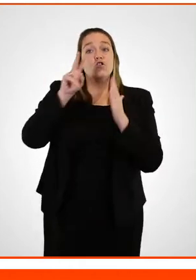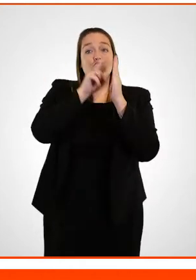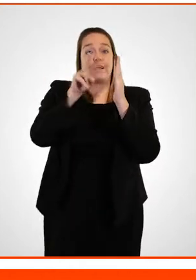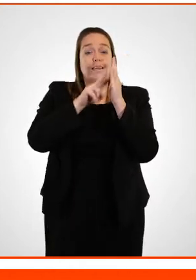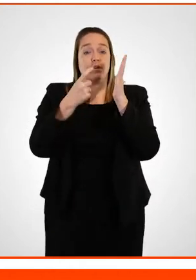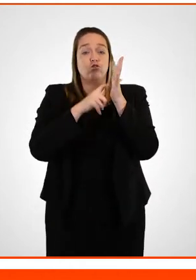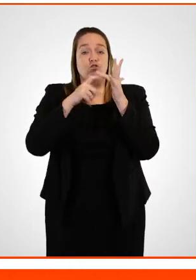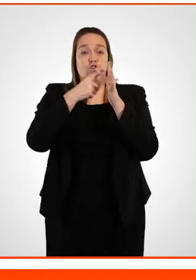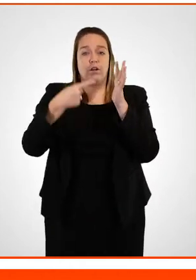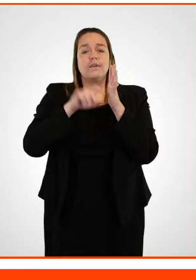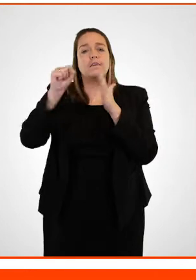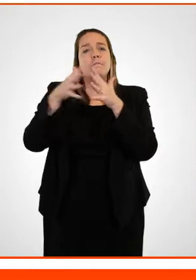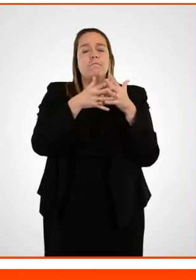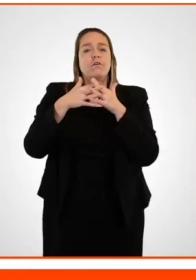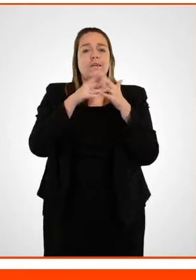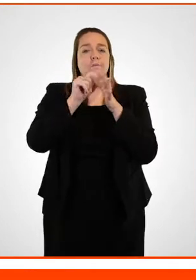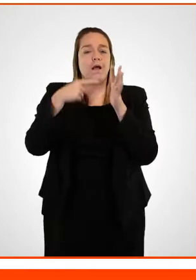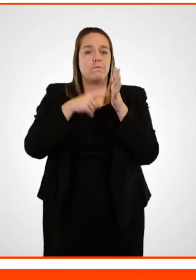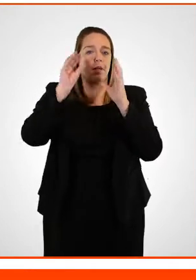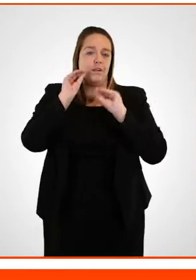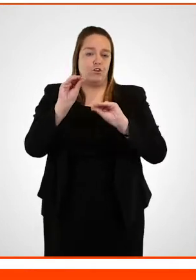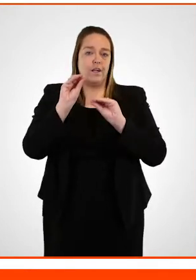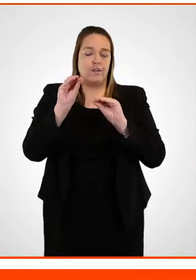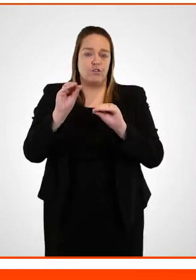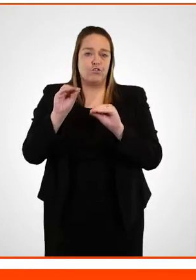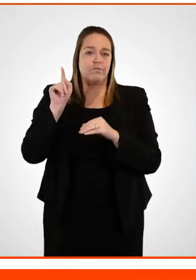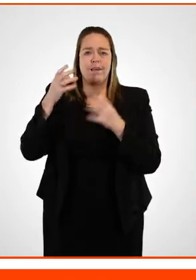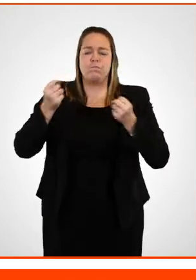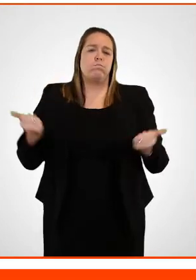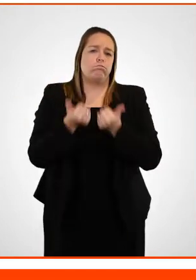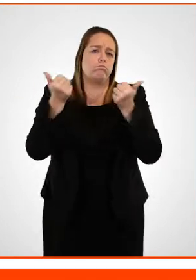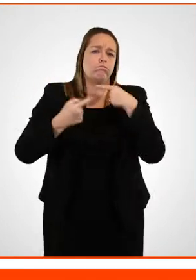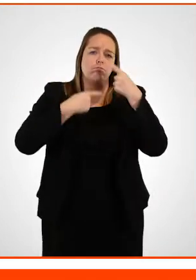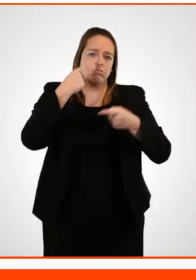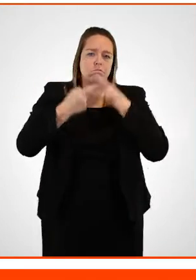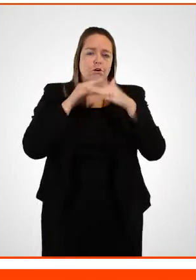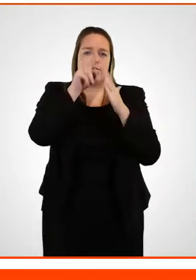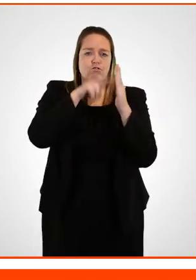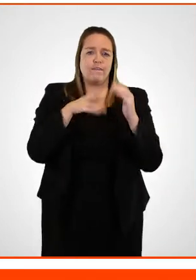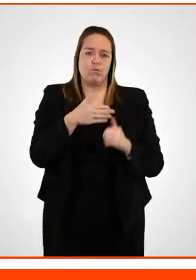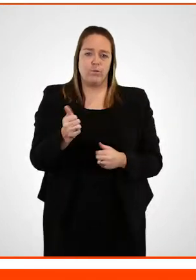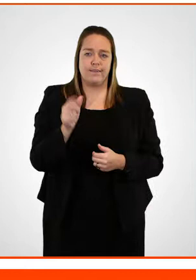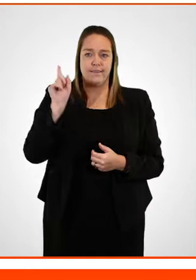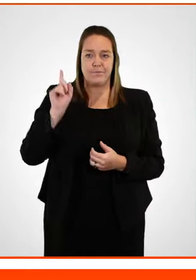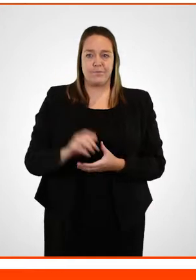which is a US Department of Education resource that has lots of information on reading fluency.